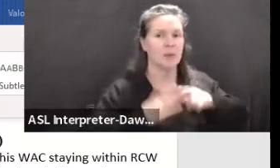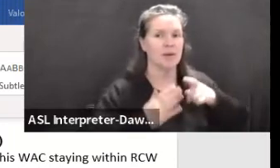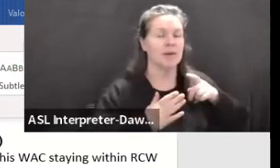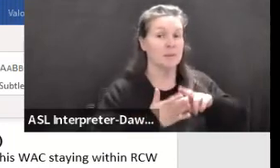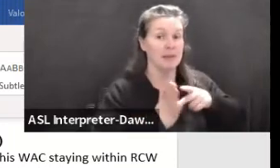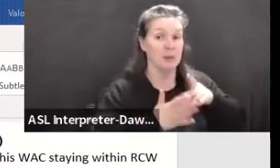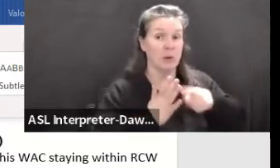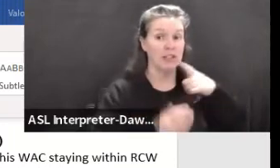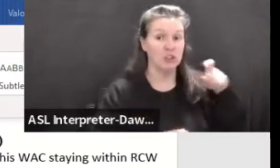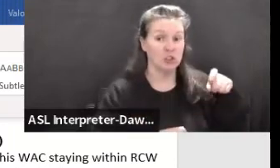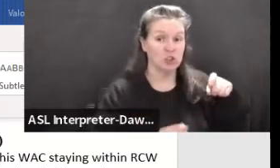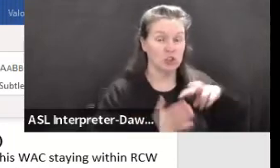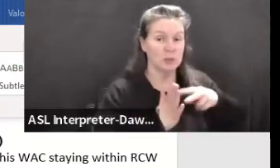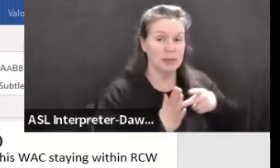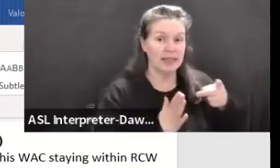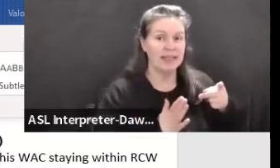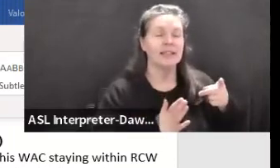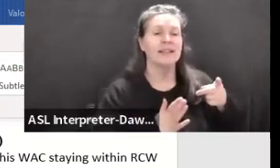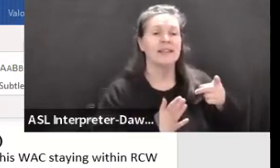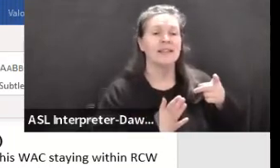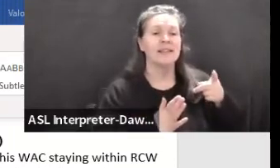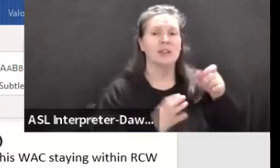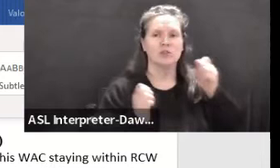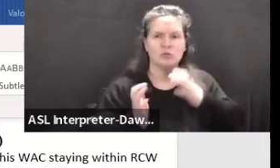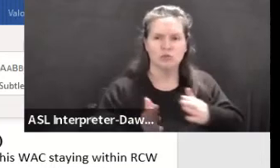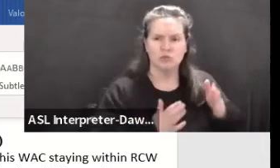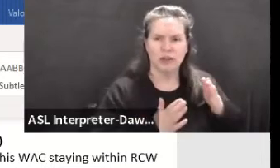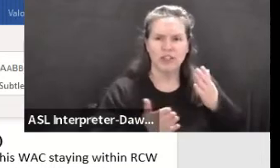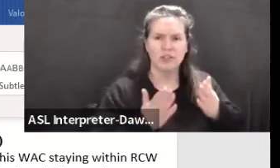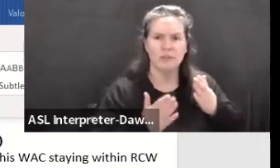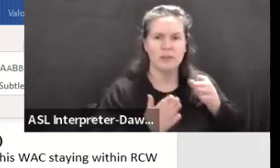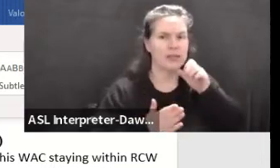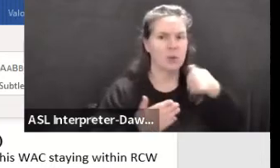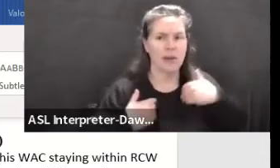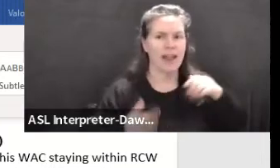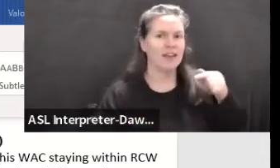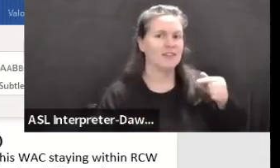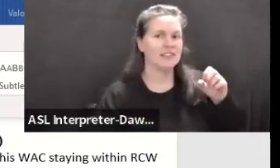But those strategies can include maybe not having gender markers on forums,